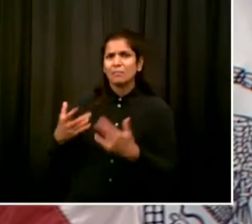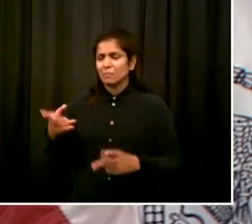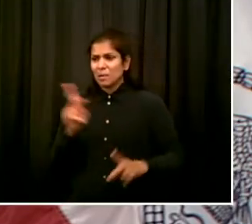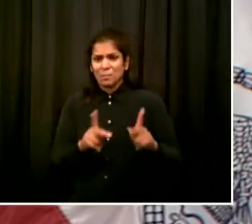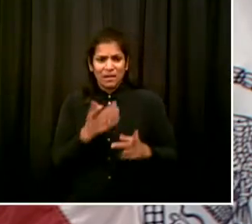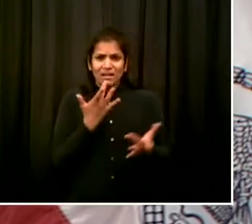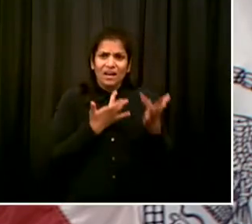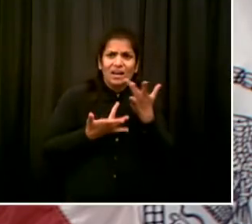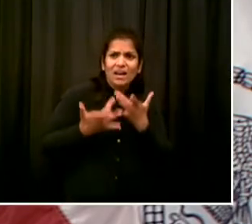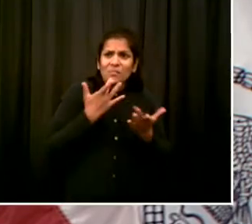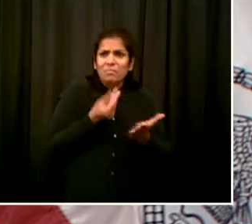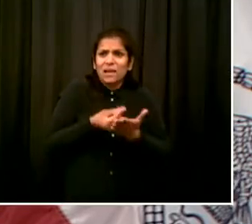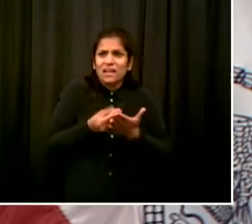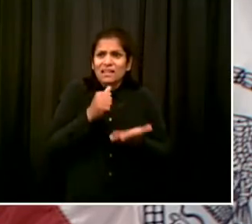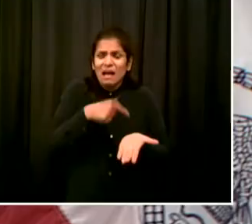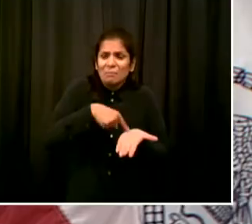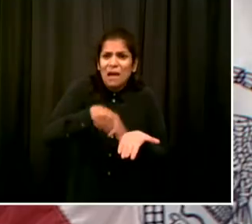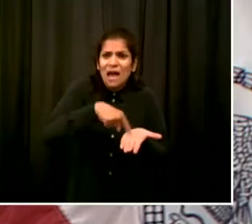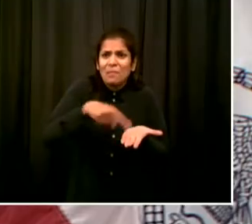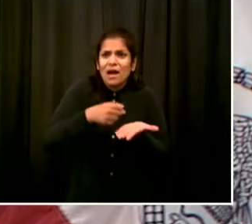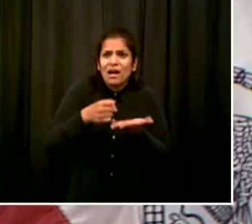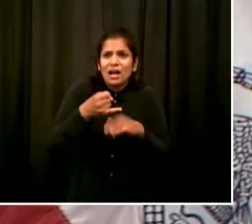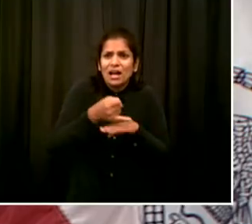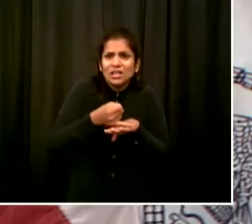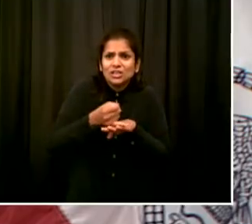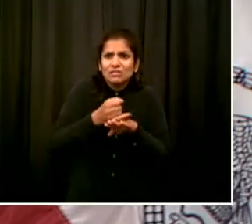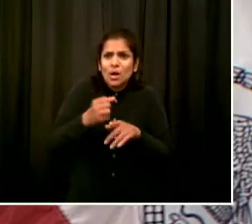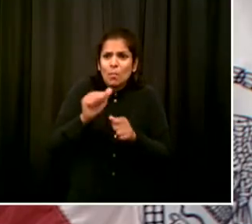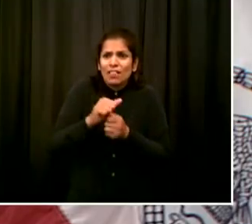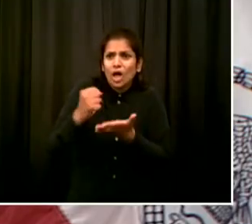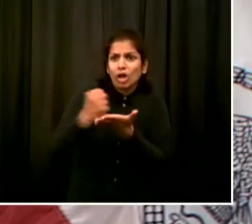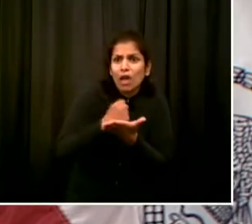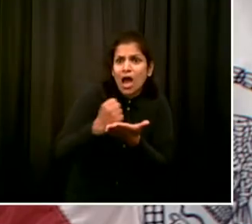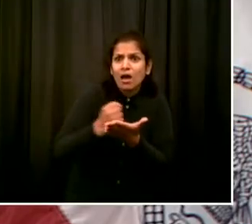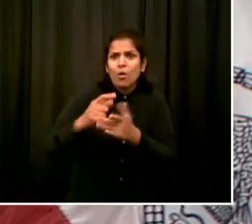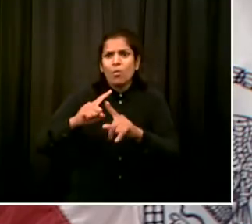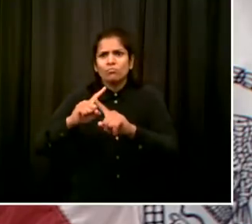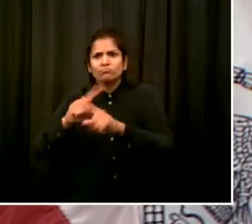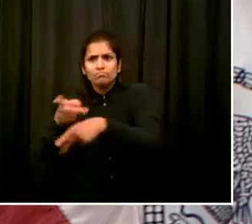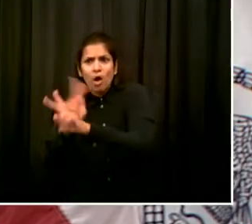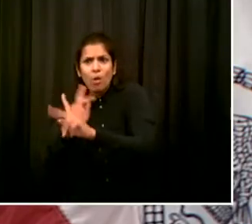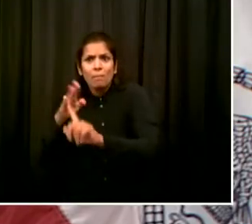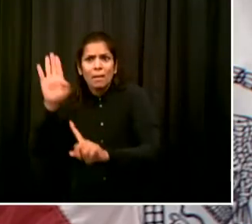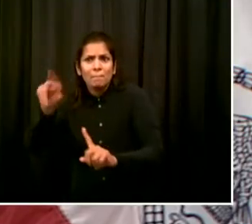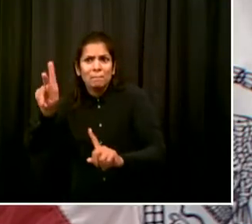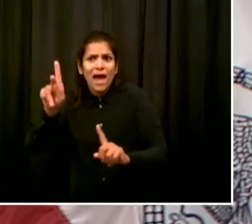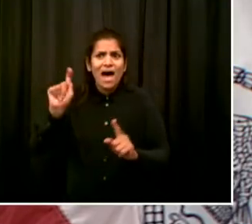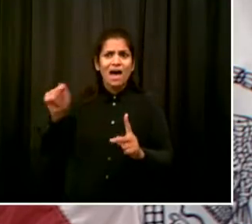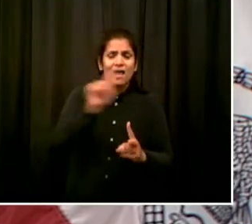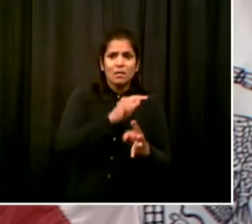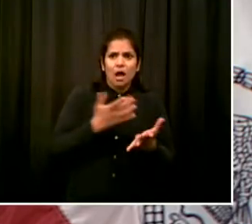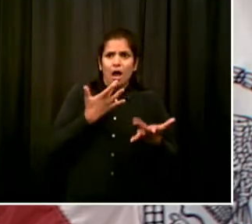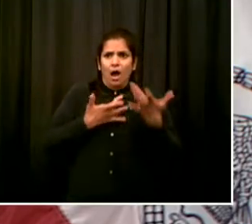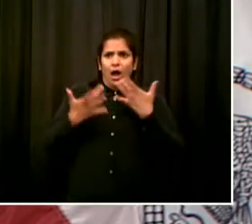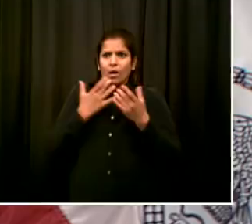INSURANCE IS DUE